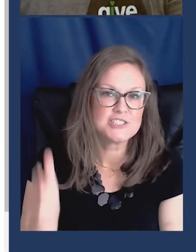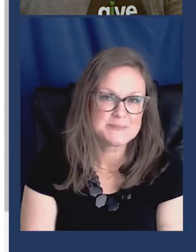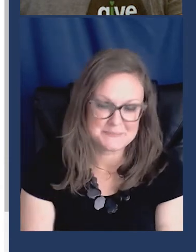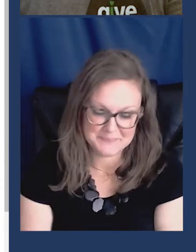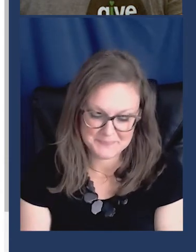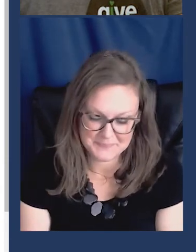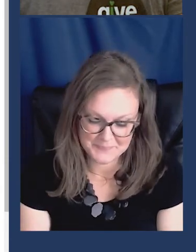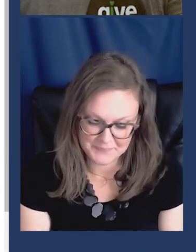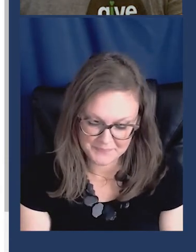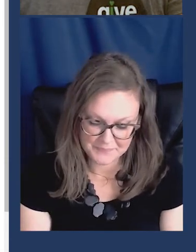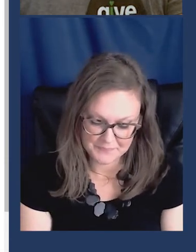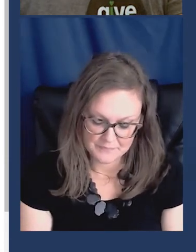He hit a rat.